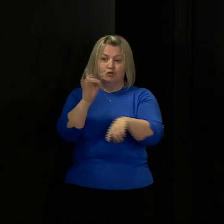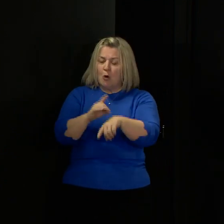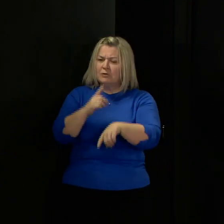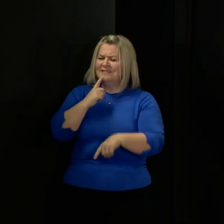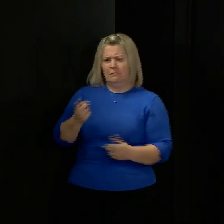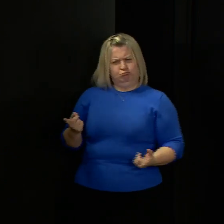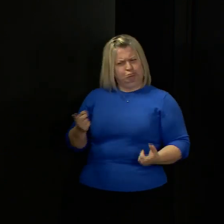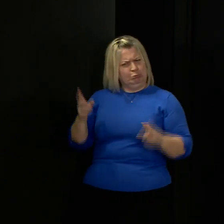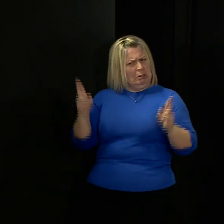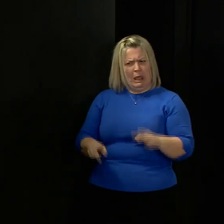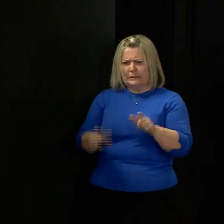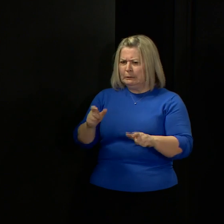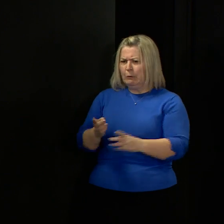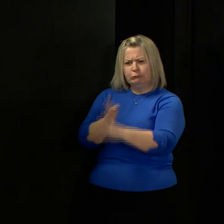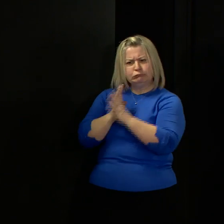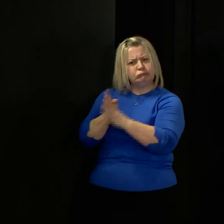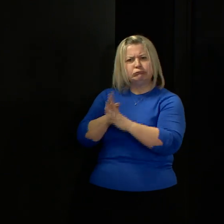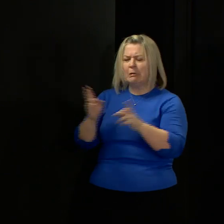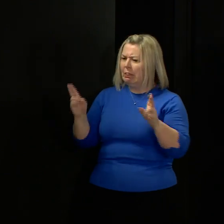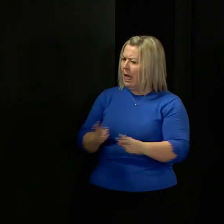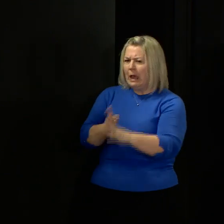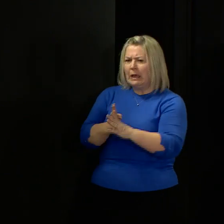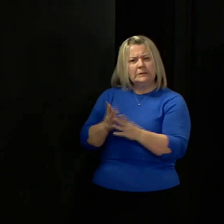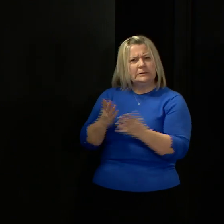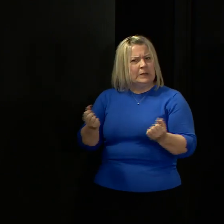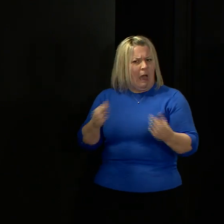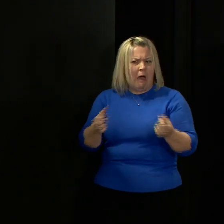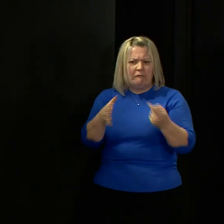coming forward with these types of symptoms and Saints and the volume of